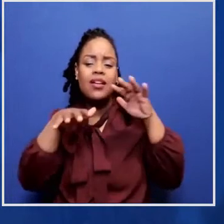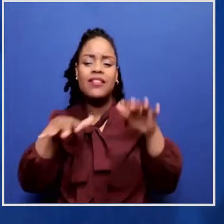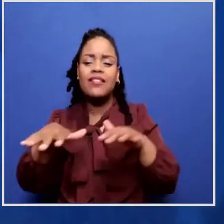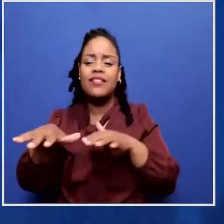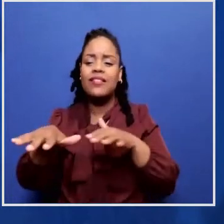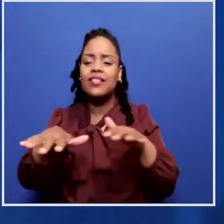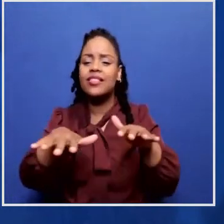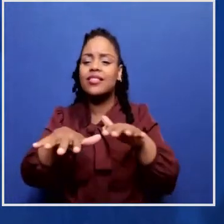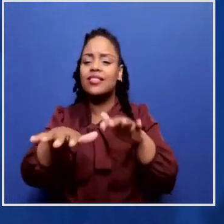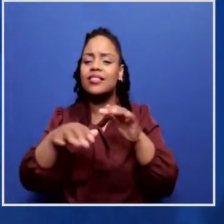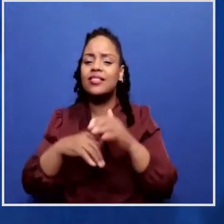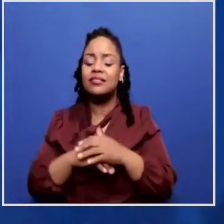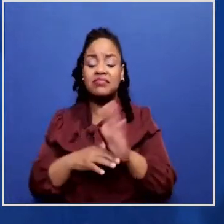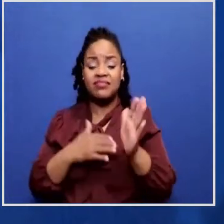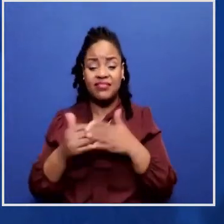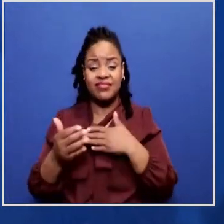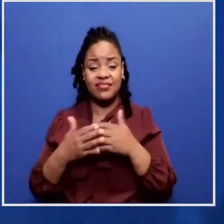REAL PROMISES OF DEMOCRACY.